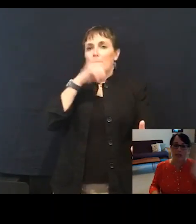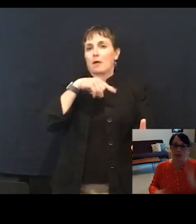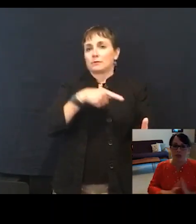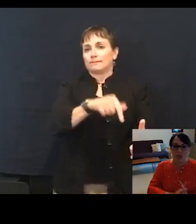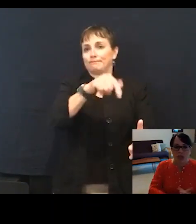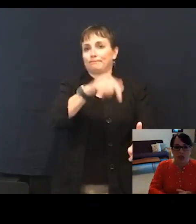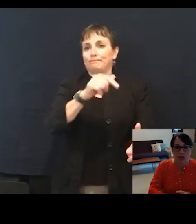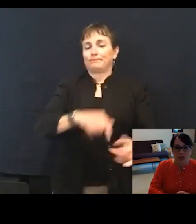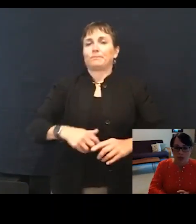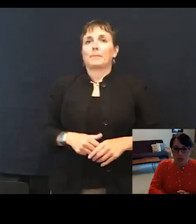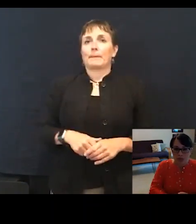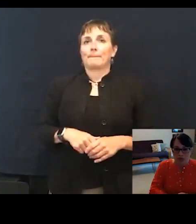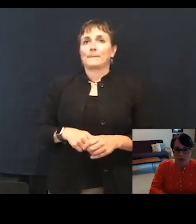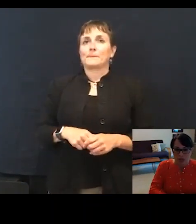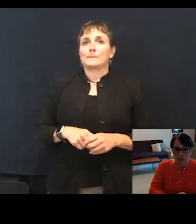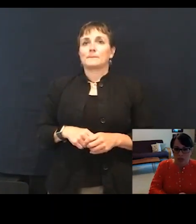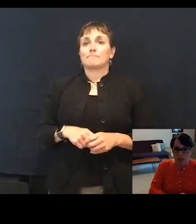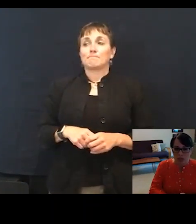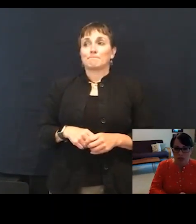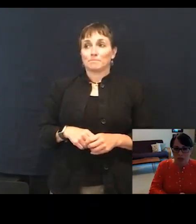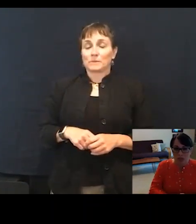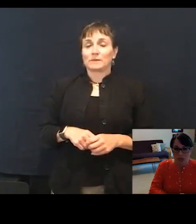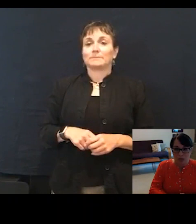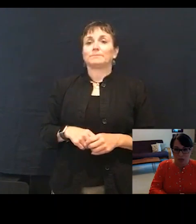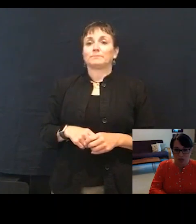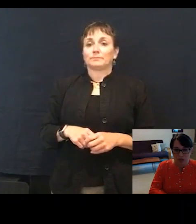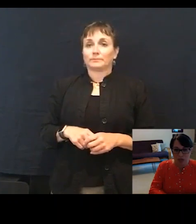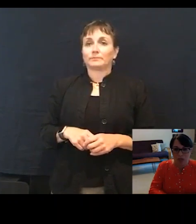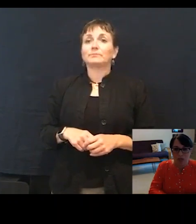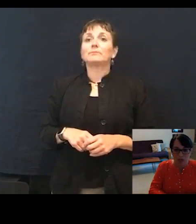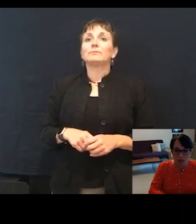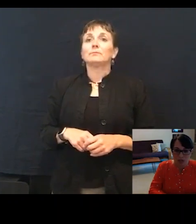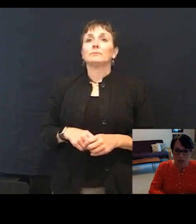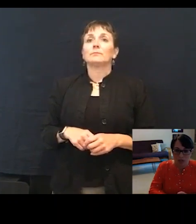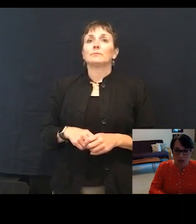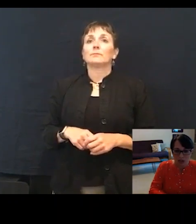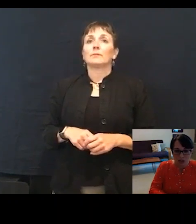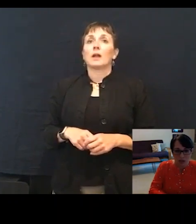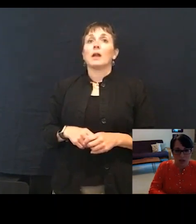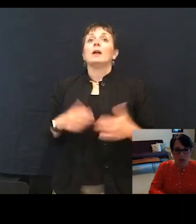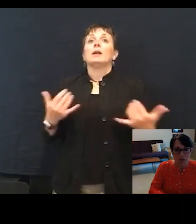So due to the difference in structure and expression, these mice are not going to be useful